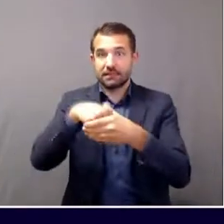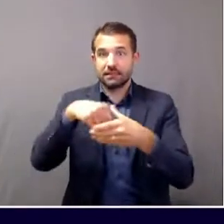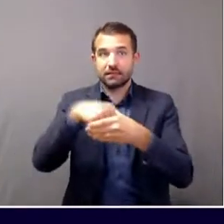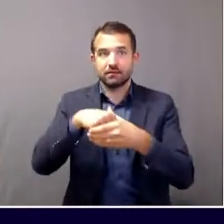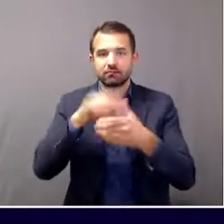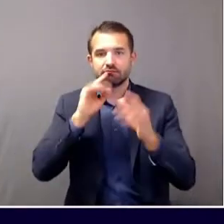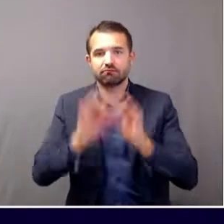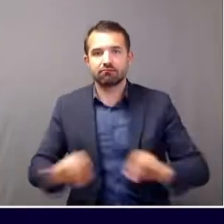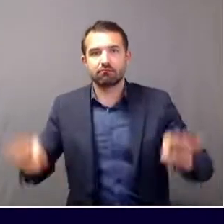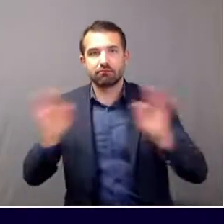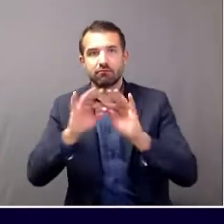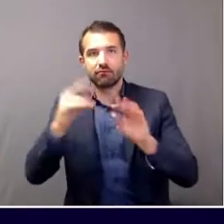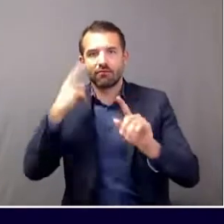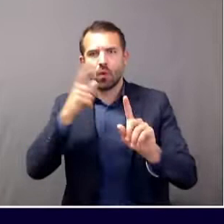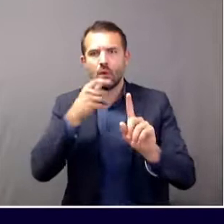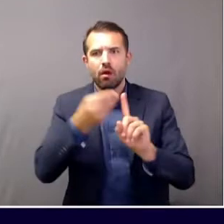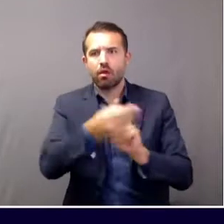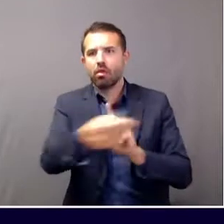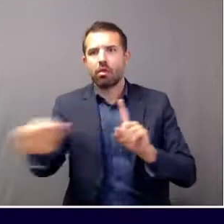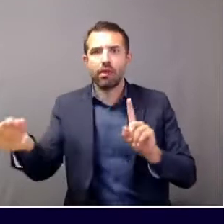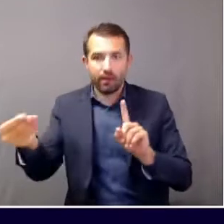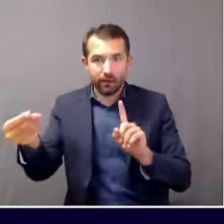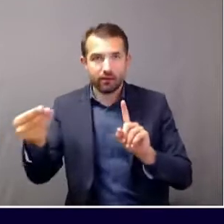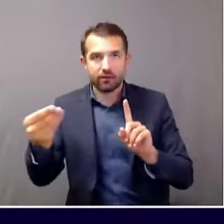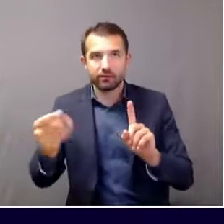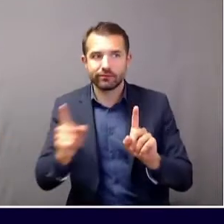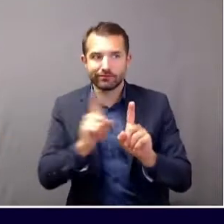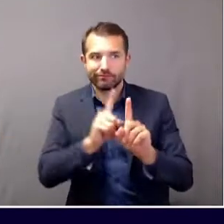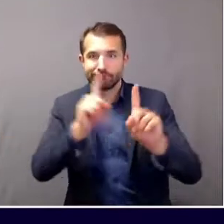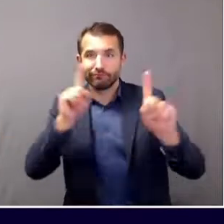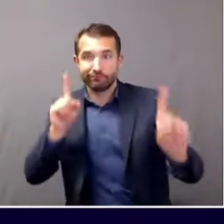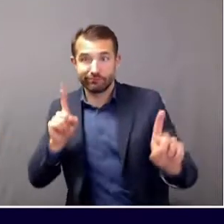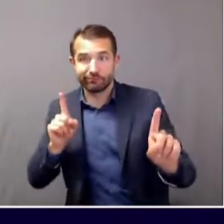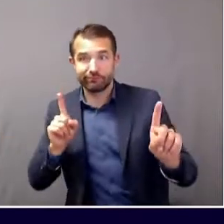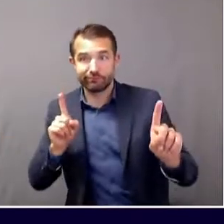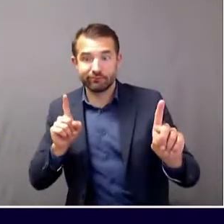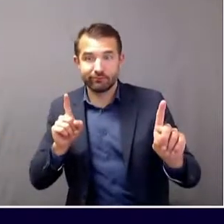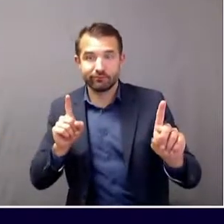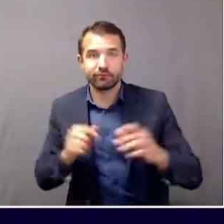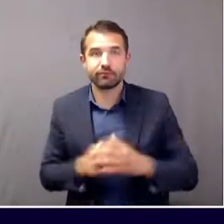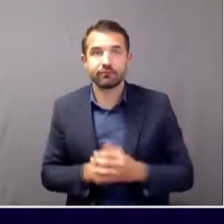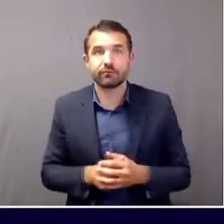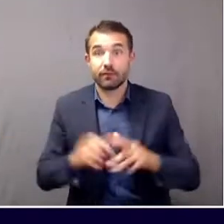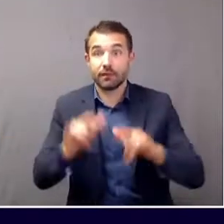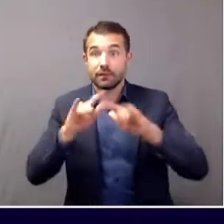that's where we should be starting